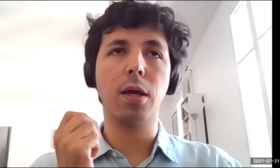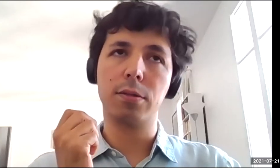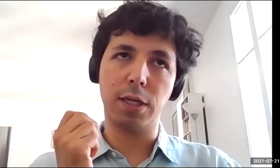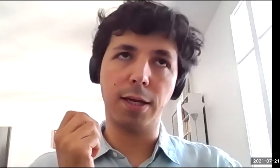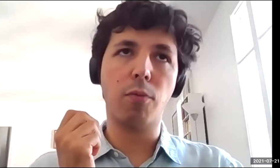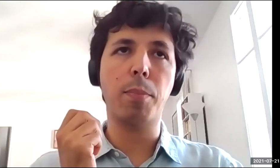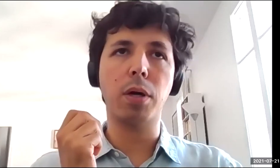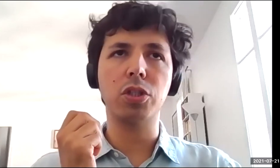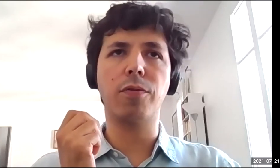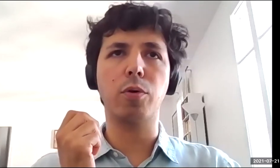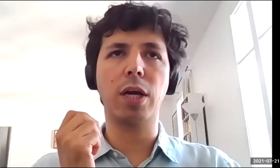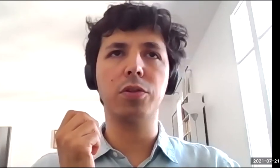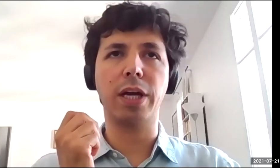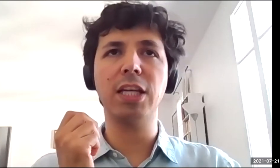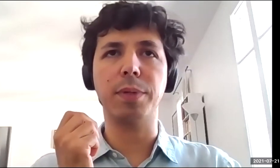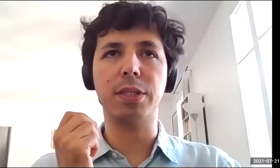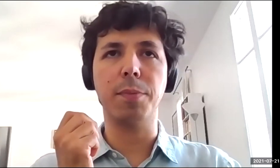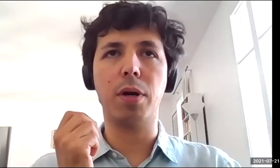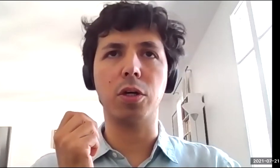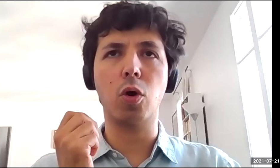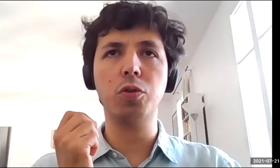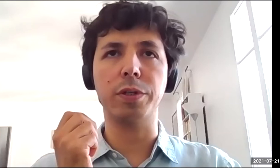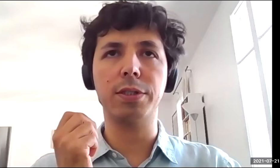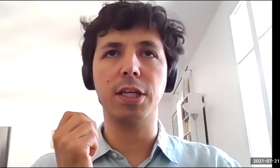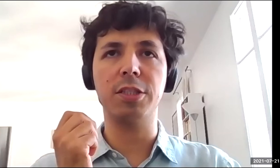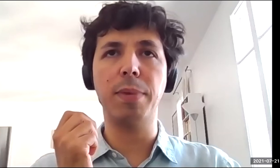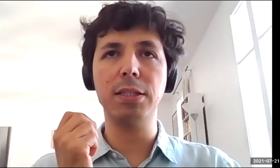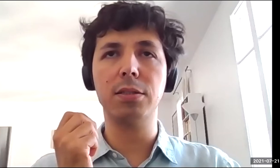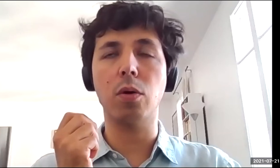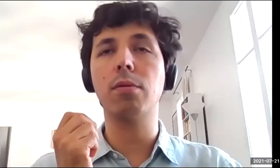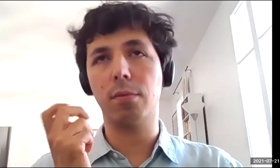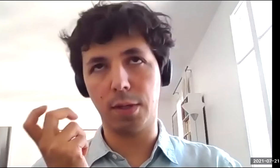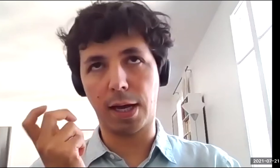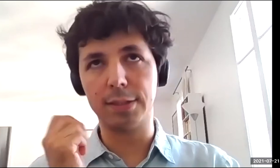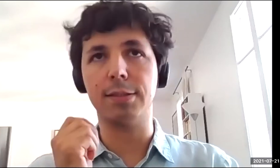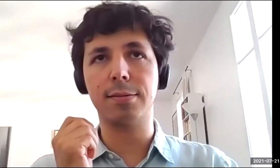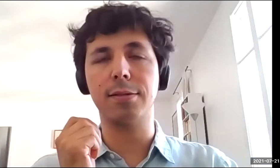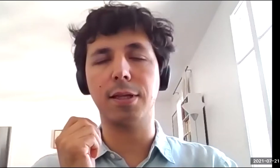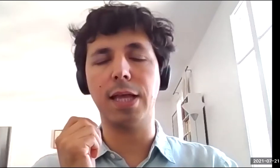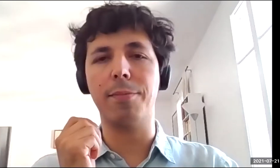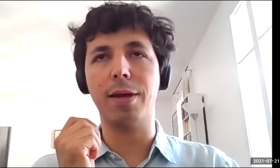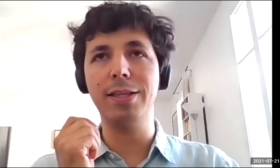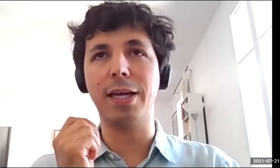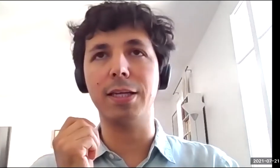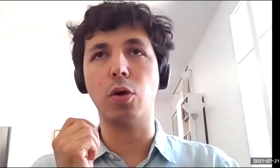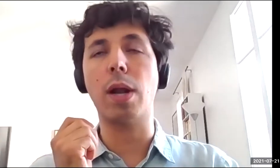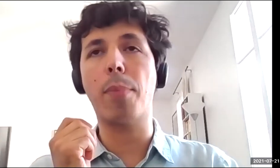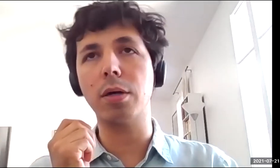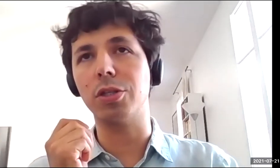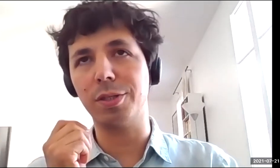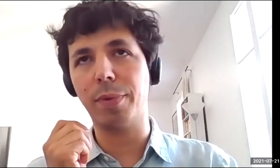this financing. It basically supports the work and the dialogue that is taking place at the country level. The global